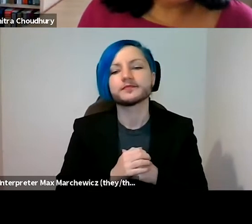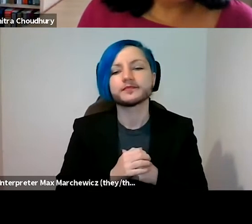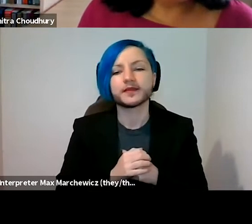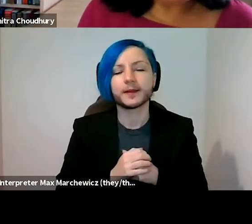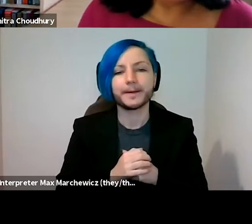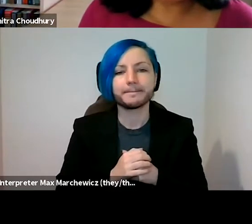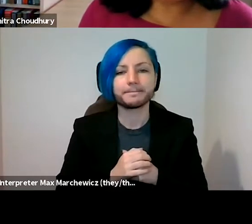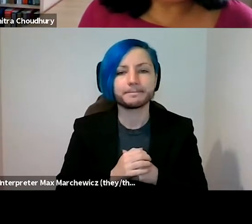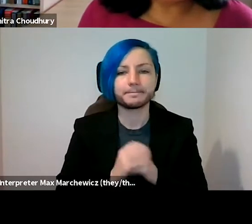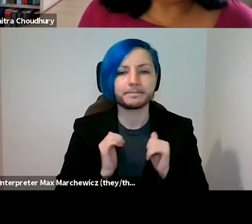Right.